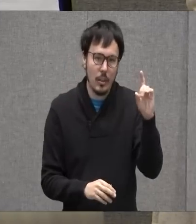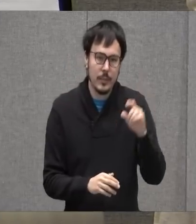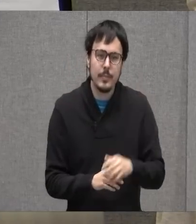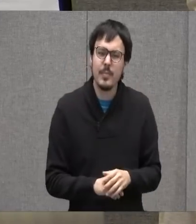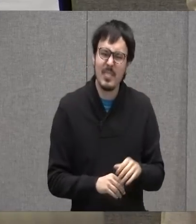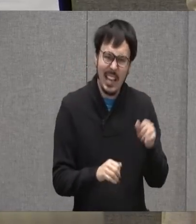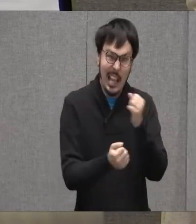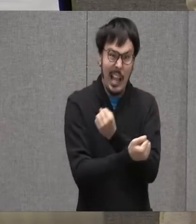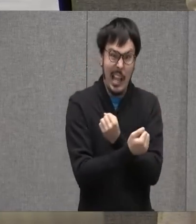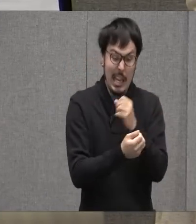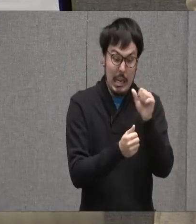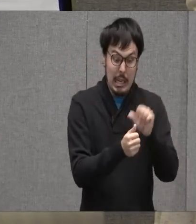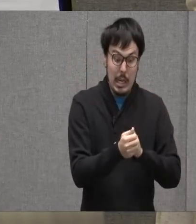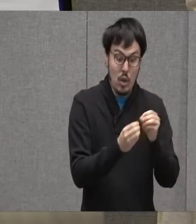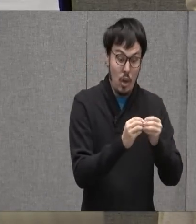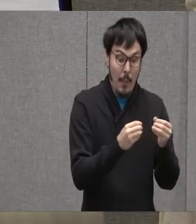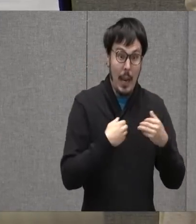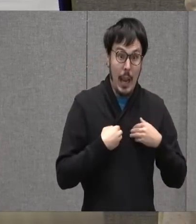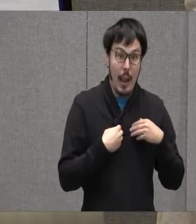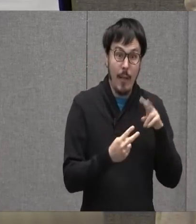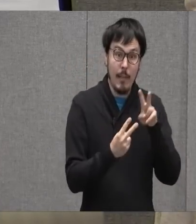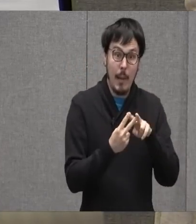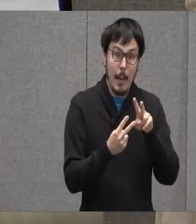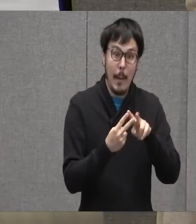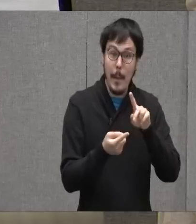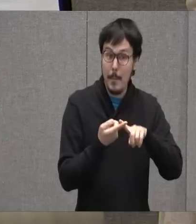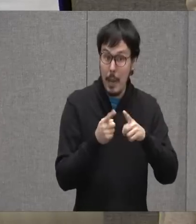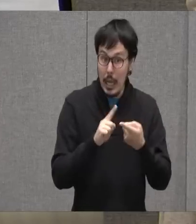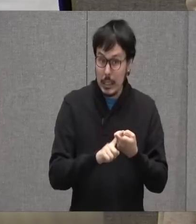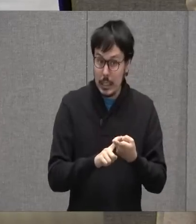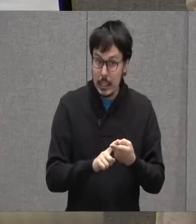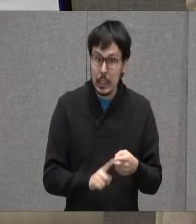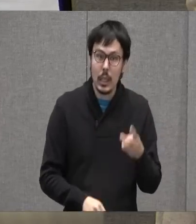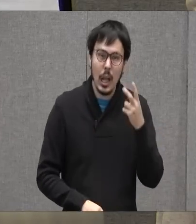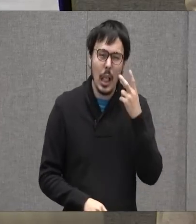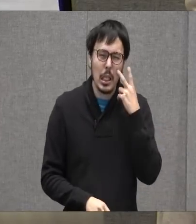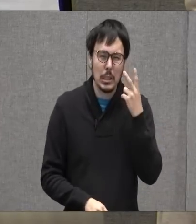So we have one, two, three, four, five, six,